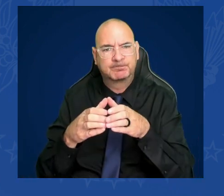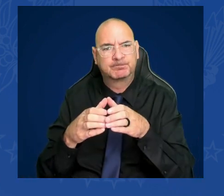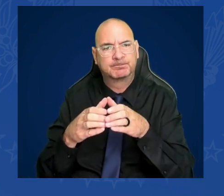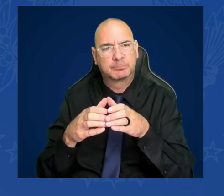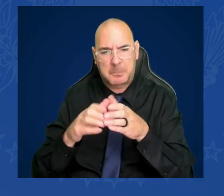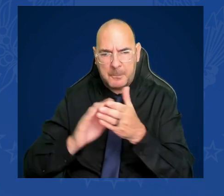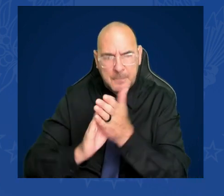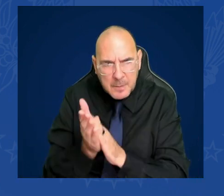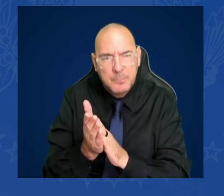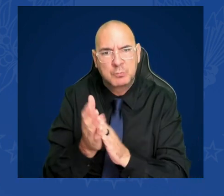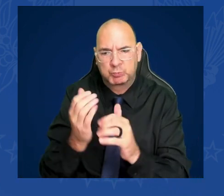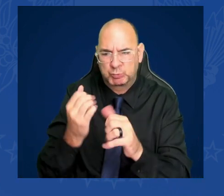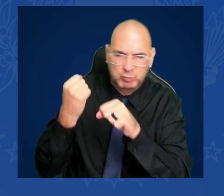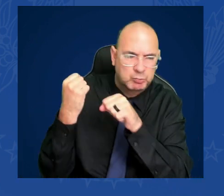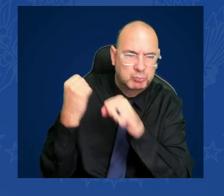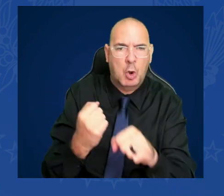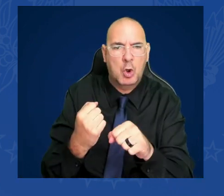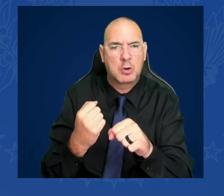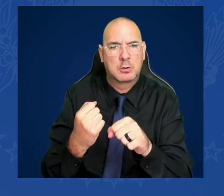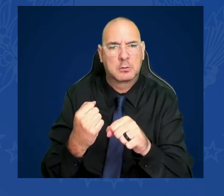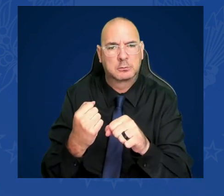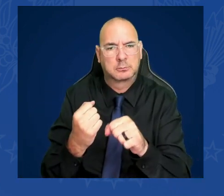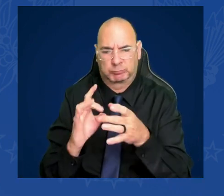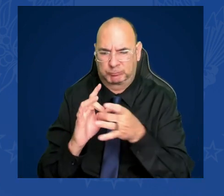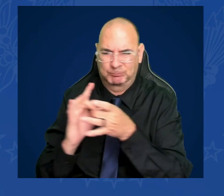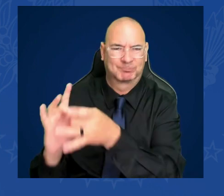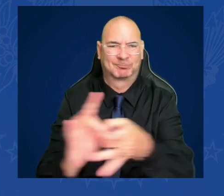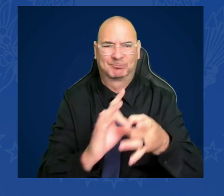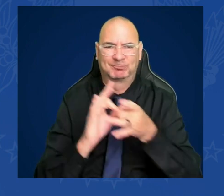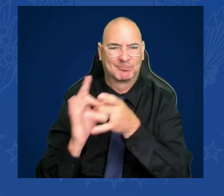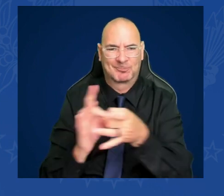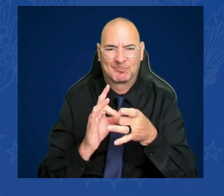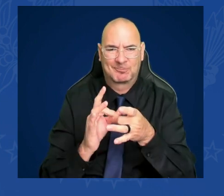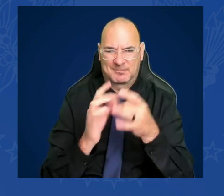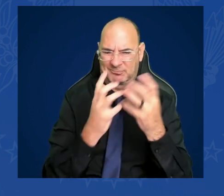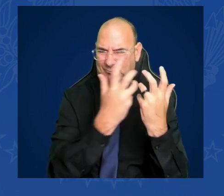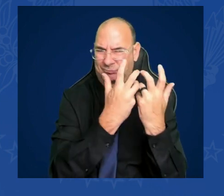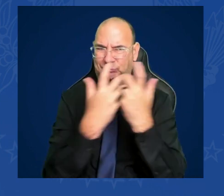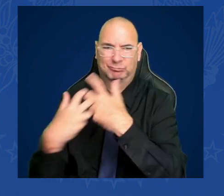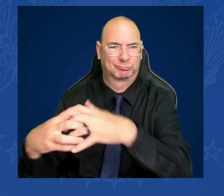cohesive unit in service of the greater good;